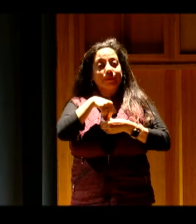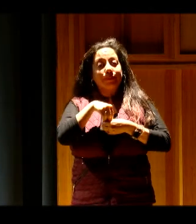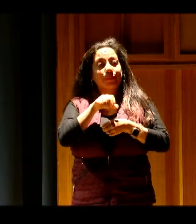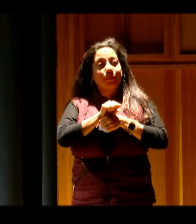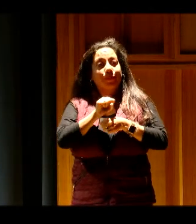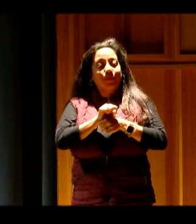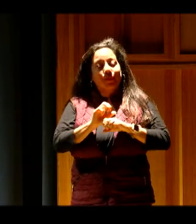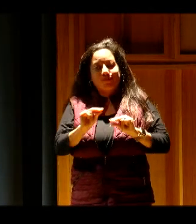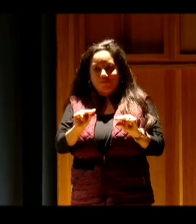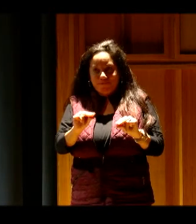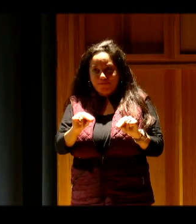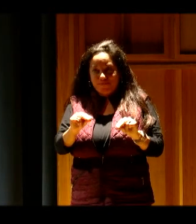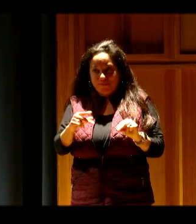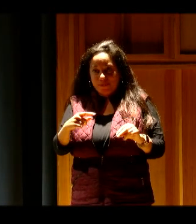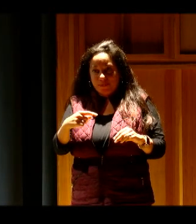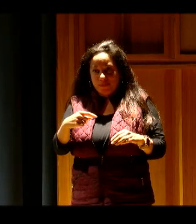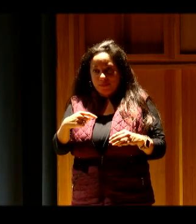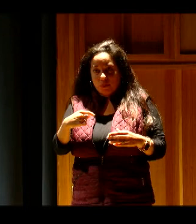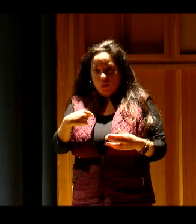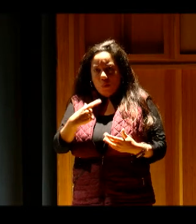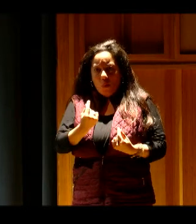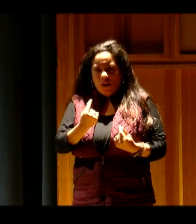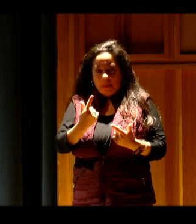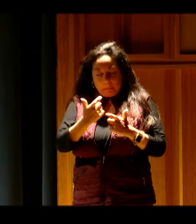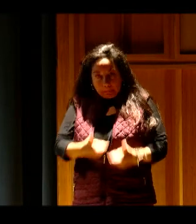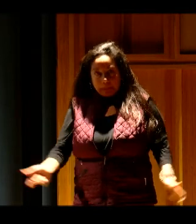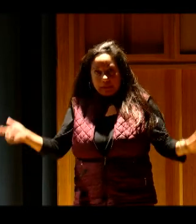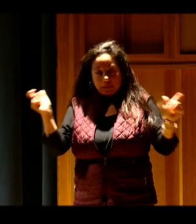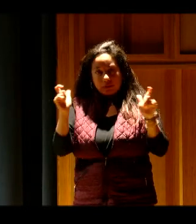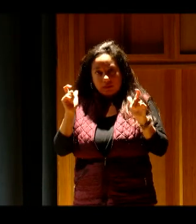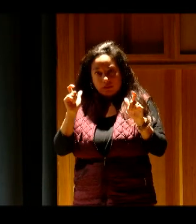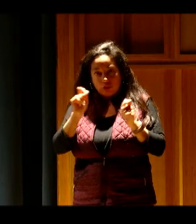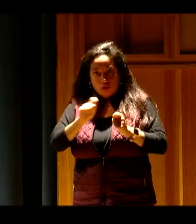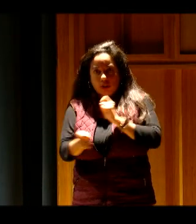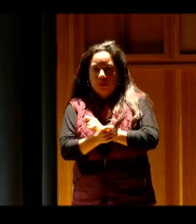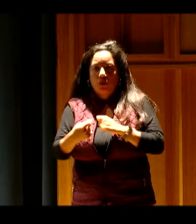What are the profound adjustments we need to make to survive?